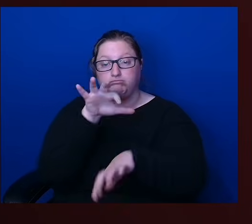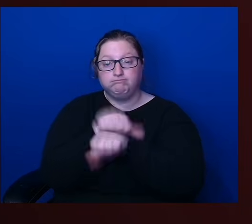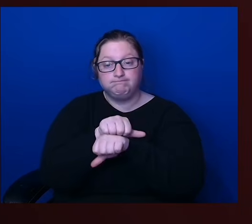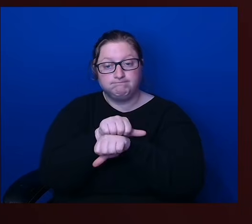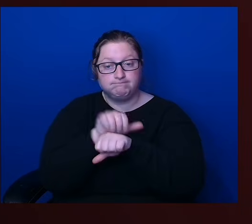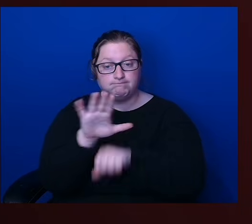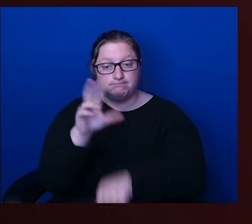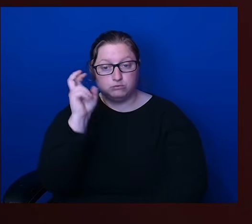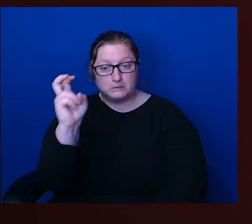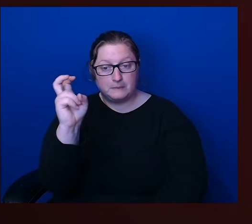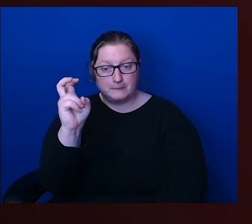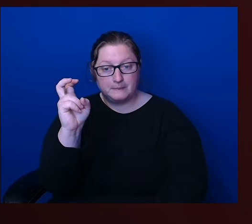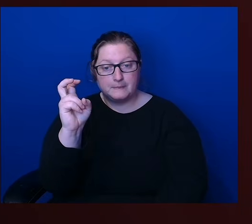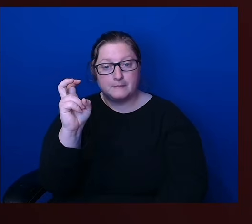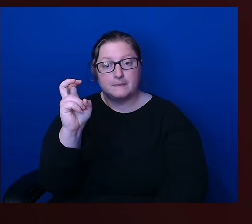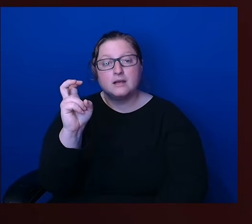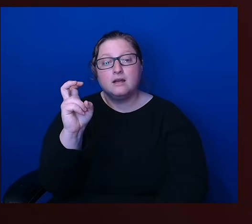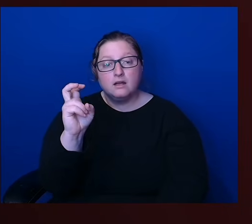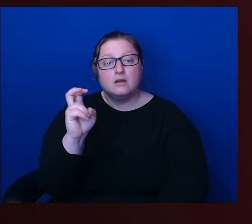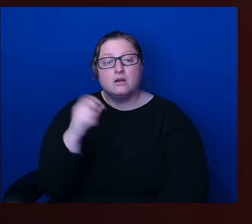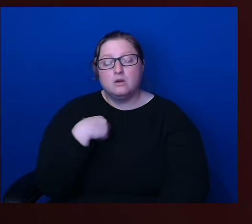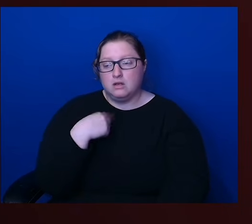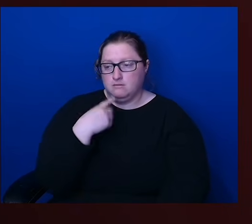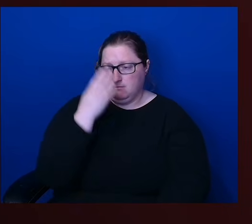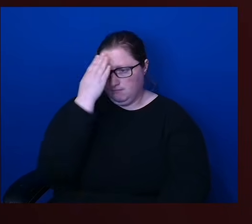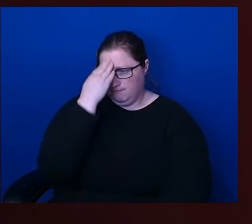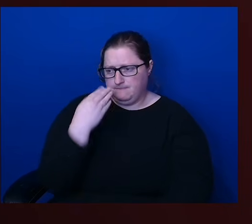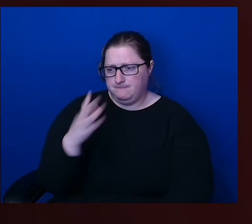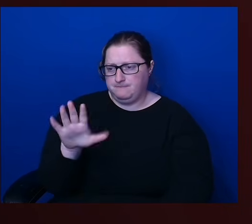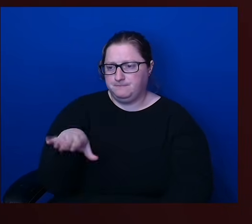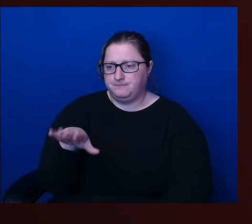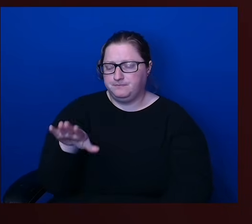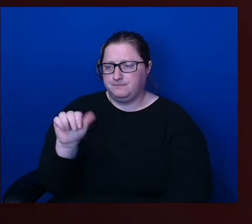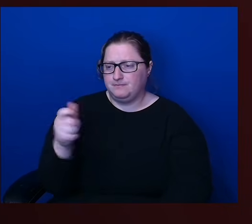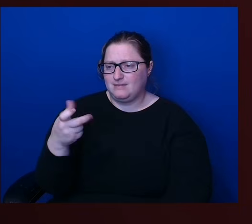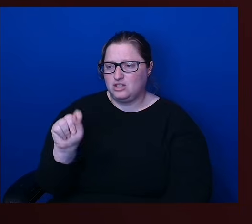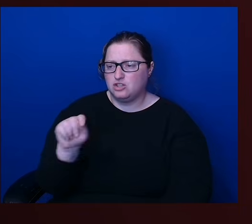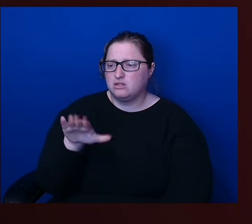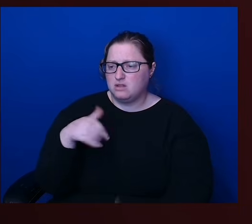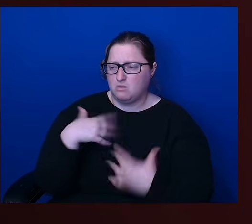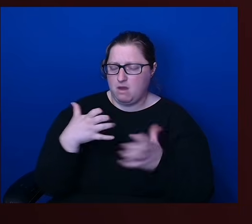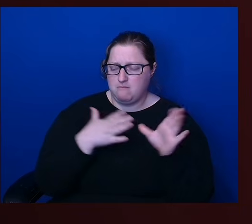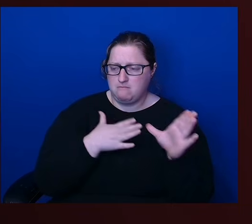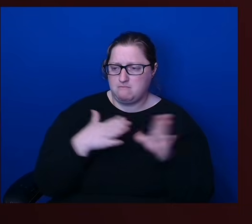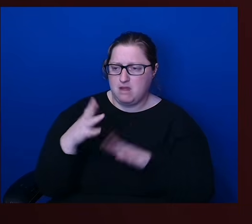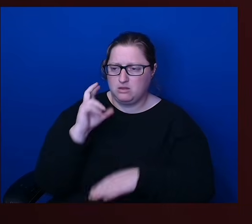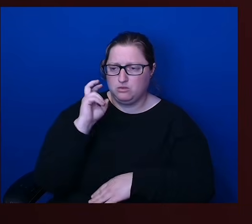we're simply telling the agent, "They want to plan a trip," and then giving it a set of tools.